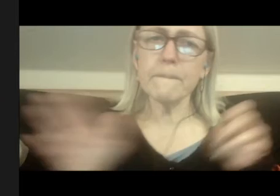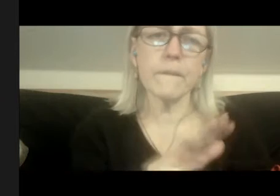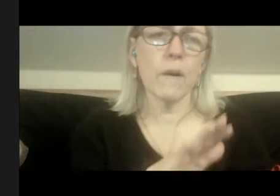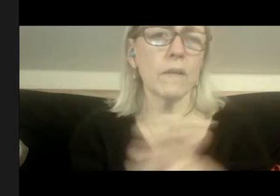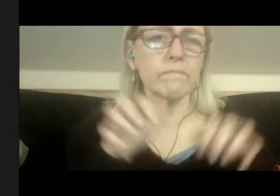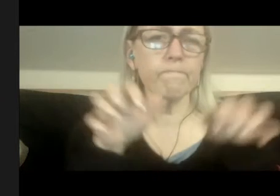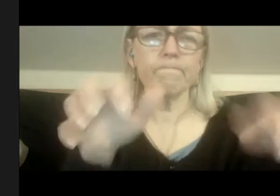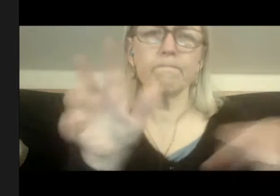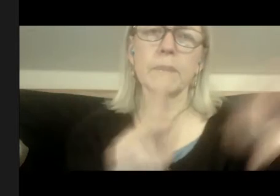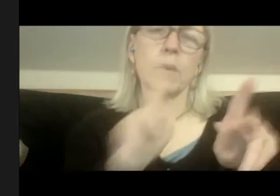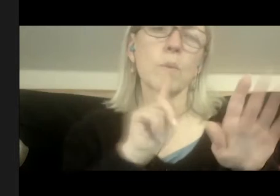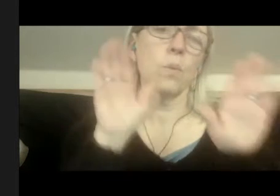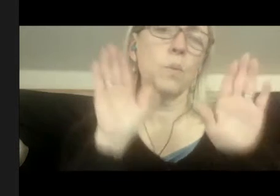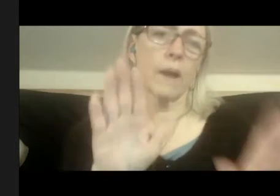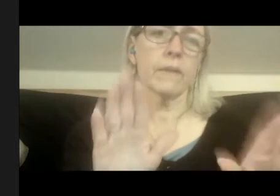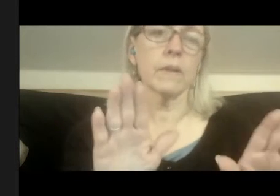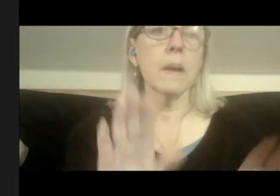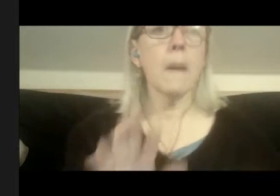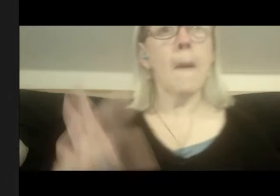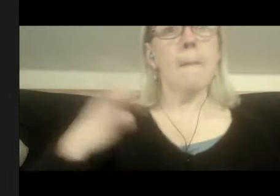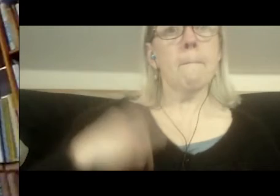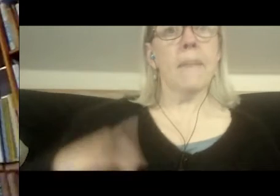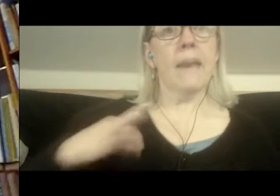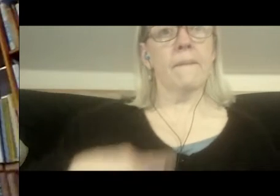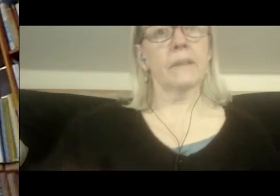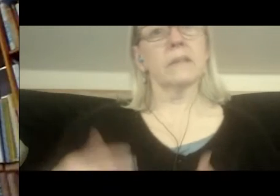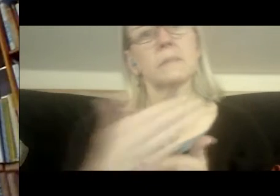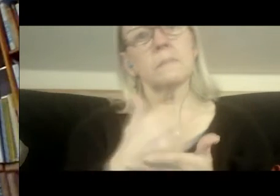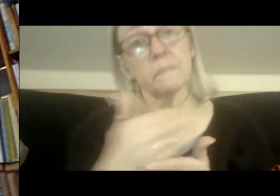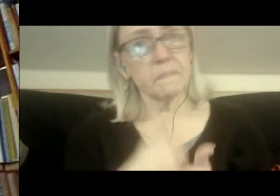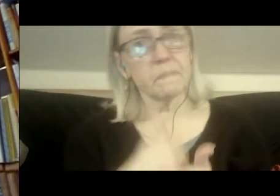So it's a blessing to be here, to be honest with you. I just wanted to thank everyone,